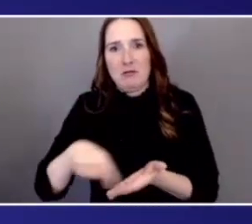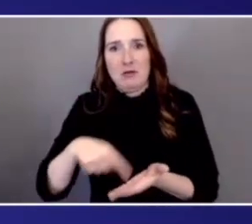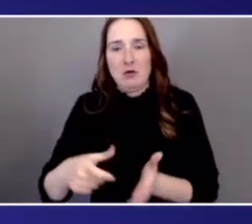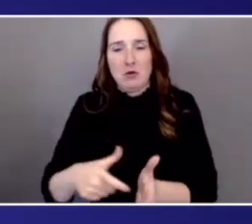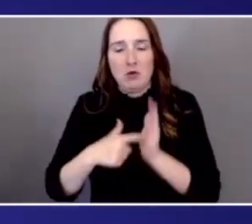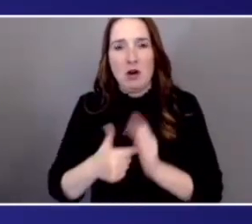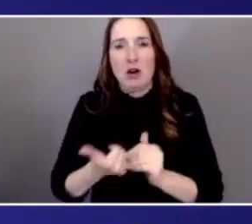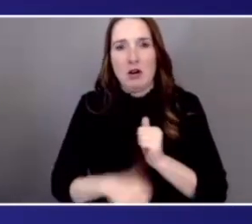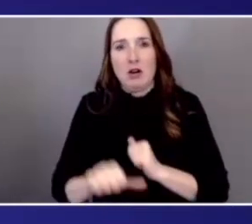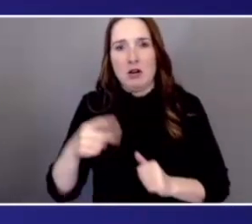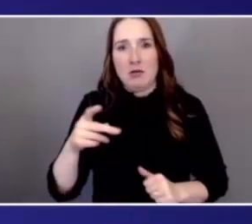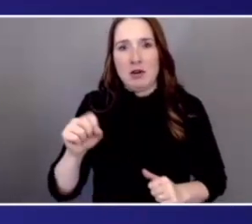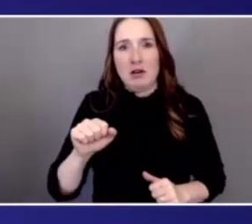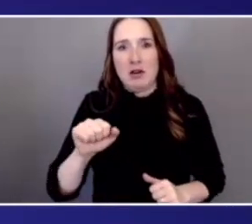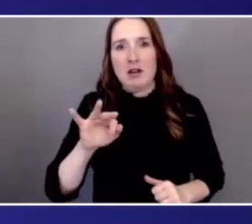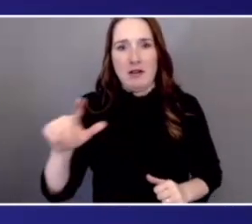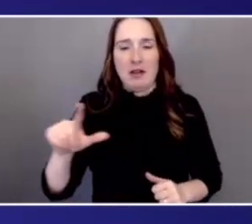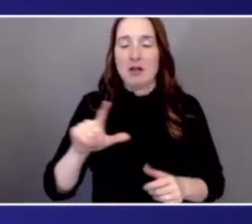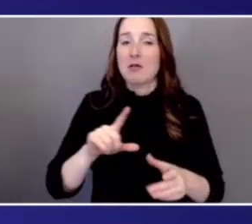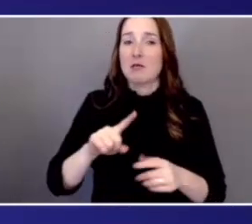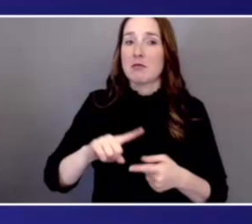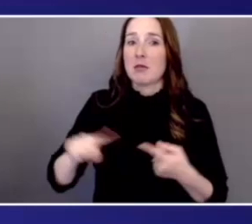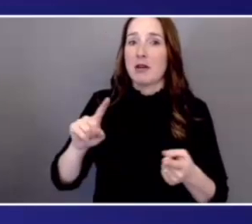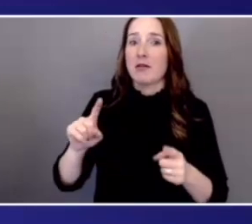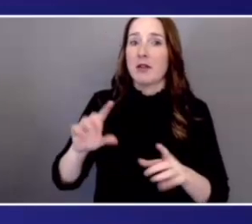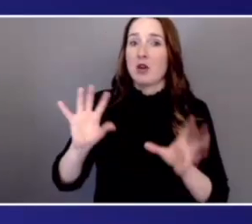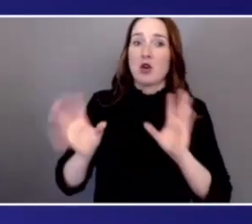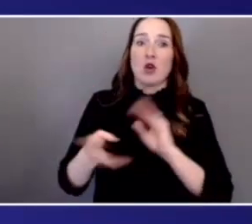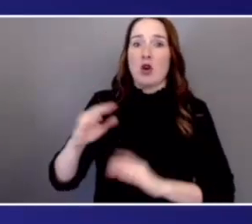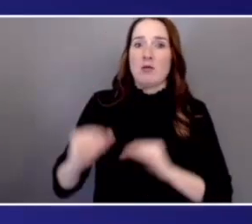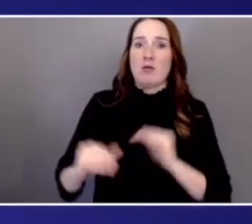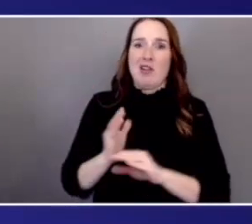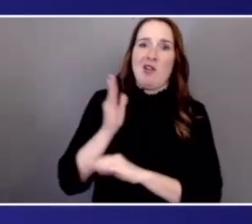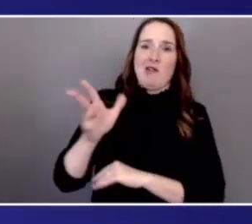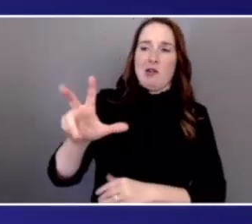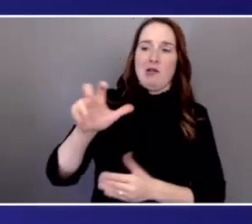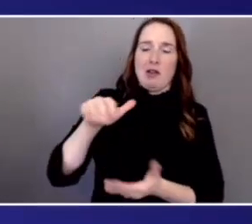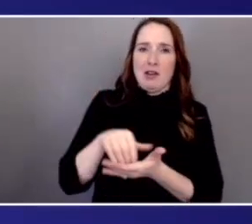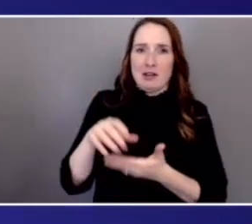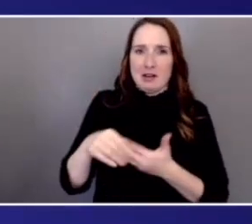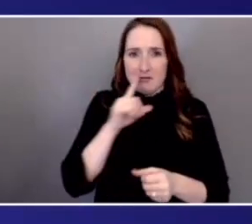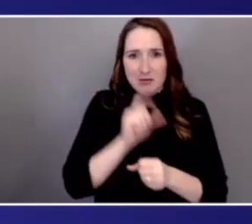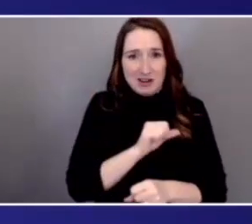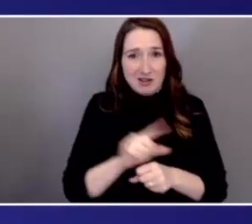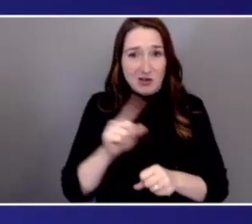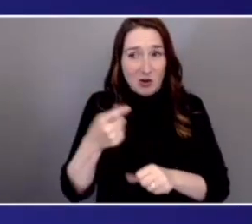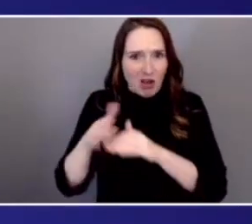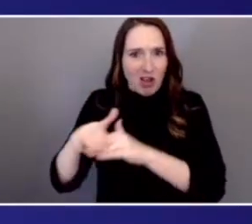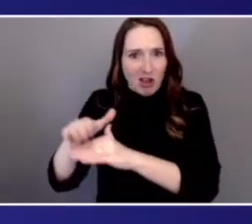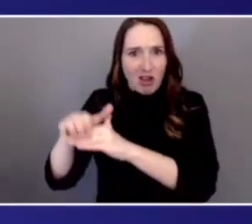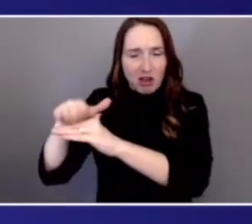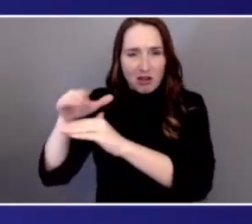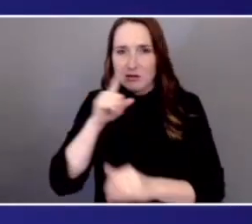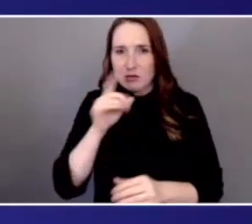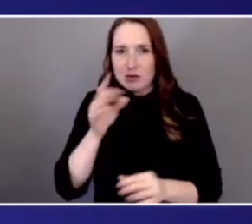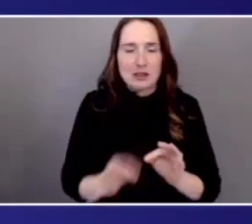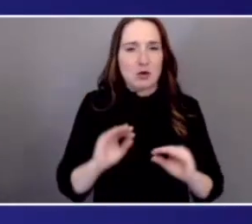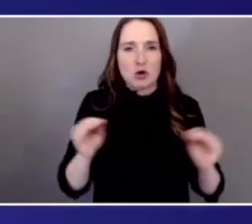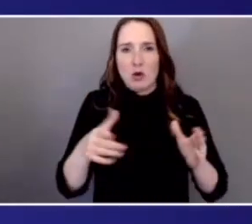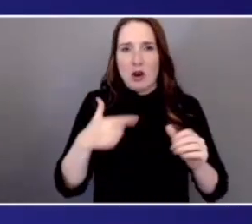Yeah, my total balance remains over $300,000 and in fact it's only increased. There's simply no way I could ever pay this off without IDR.